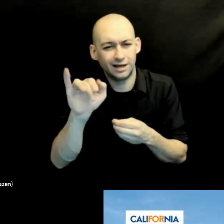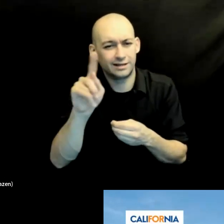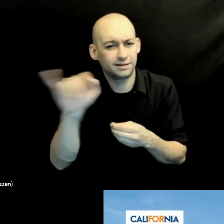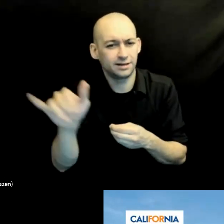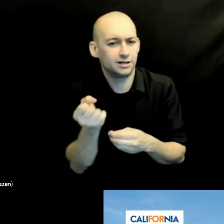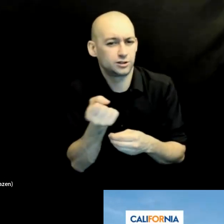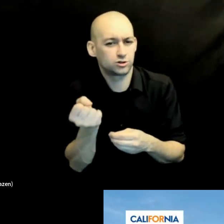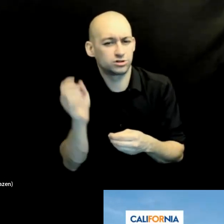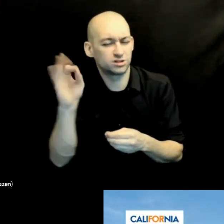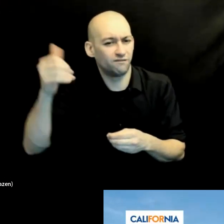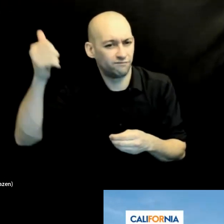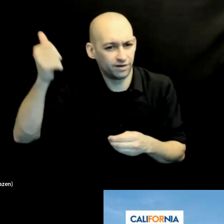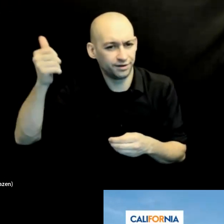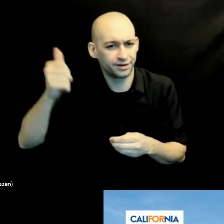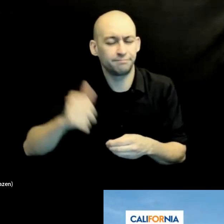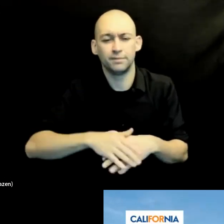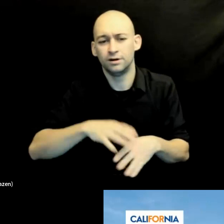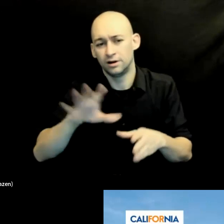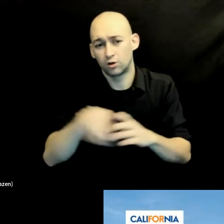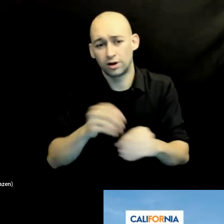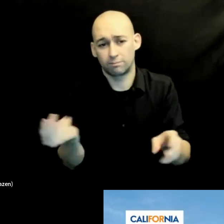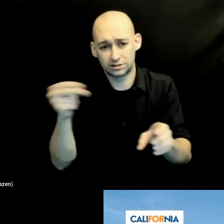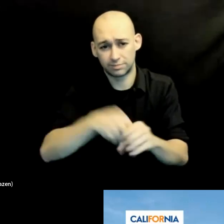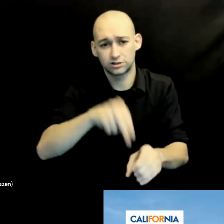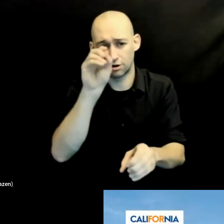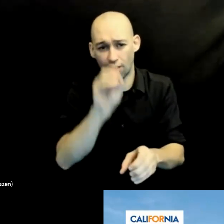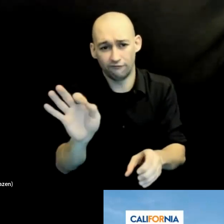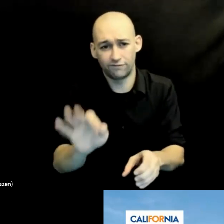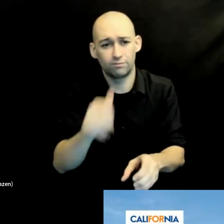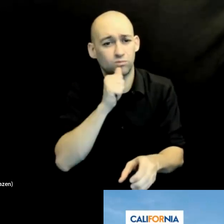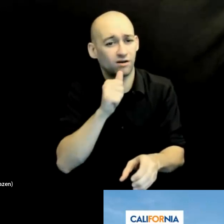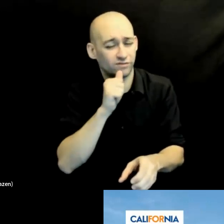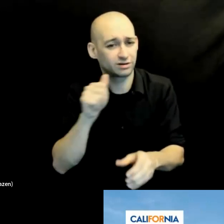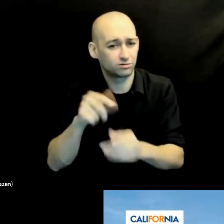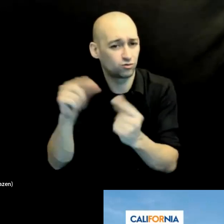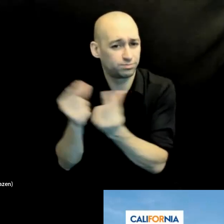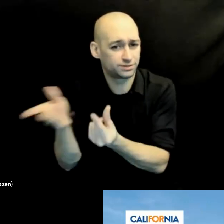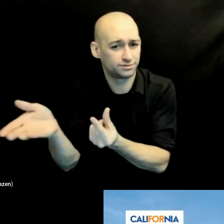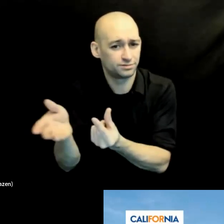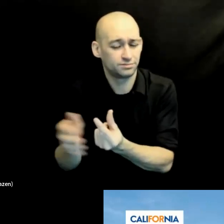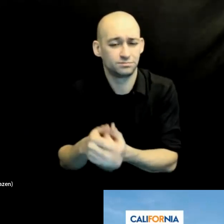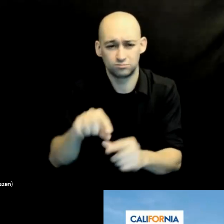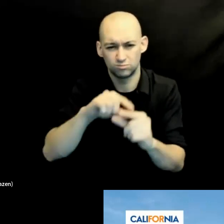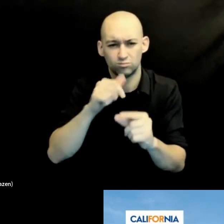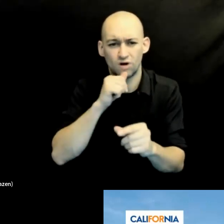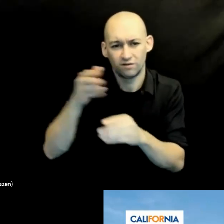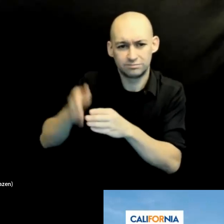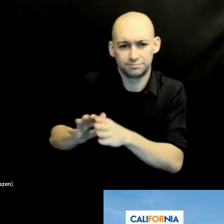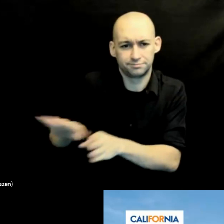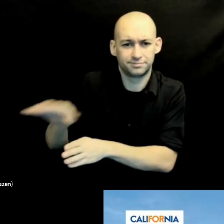funding, including participation of you know the private sector and philanthropy. Most certainly,